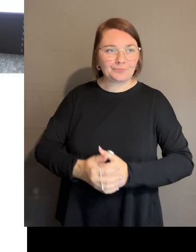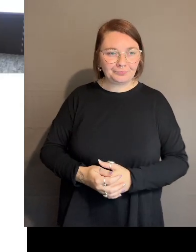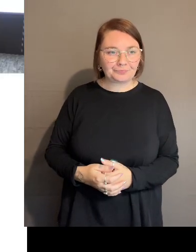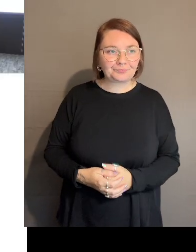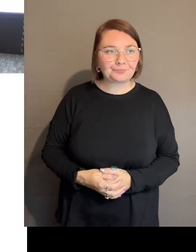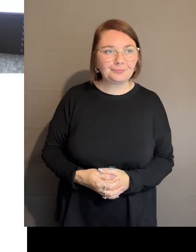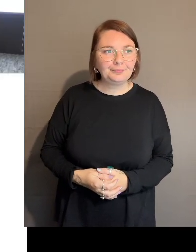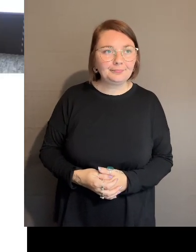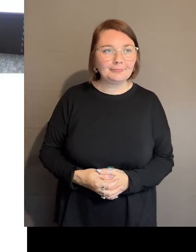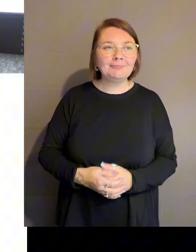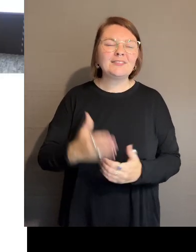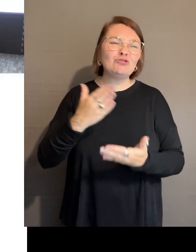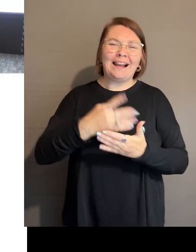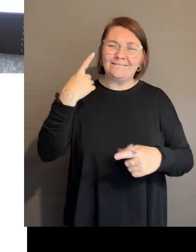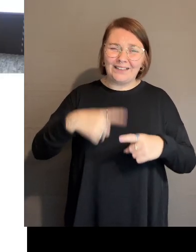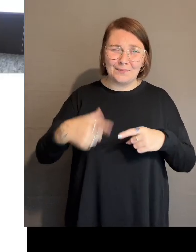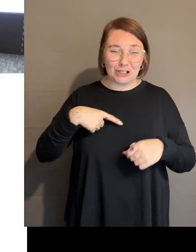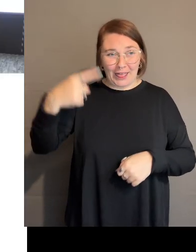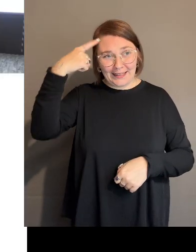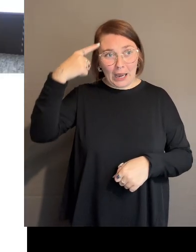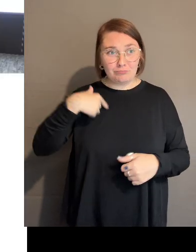Just really fast, because I'm probably…